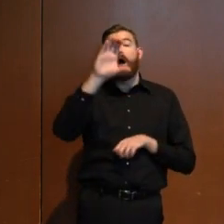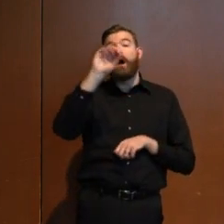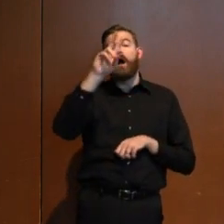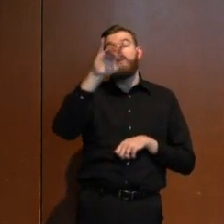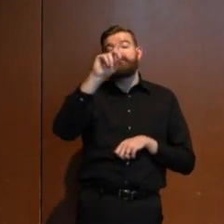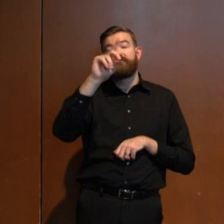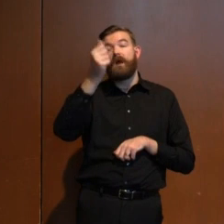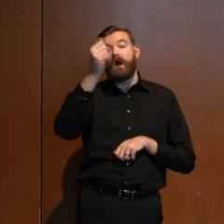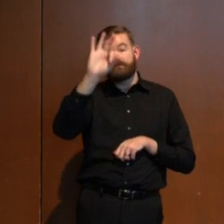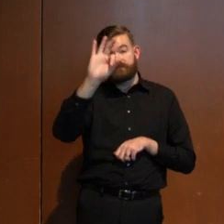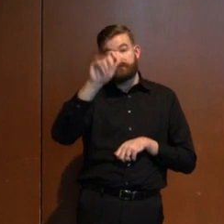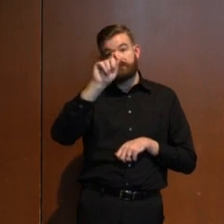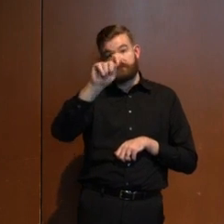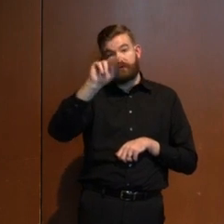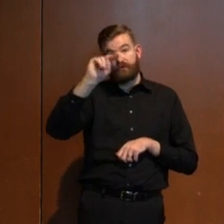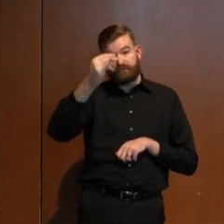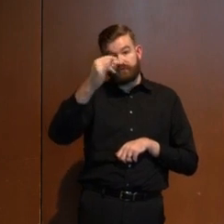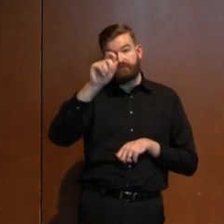WEBSITE THAT THERE'S A CENTRAL